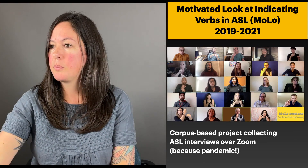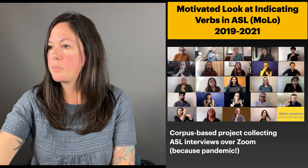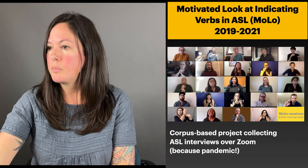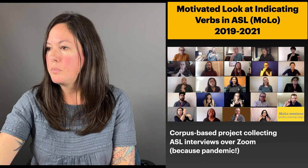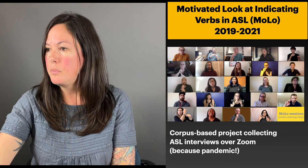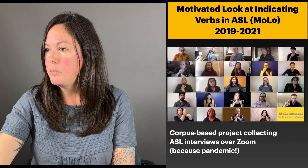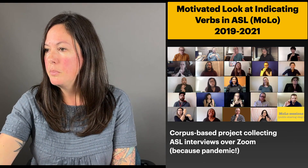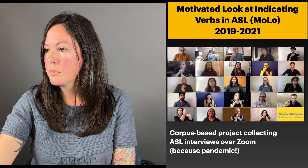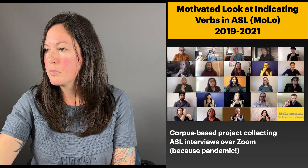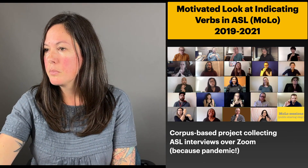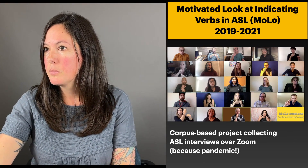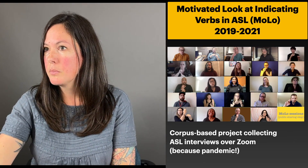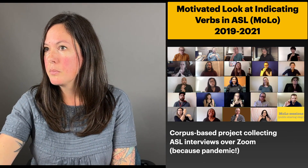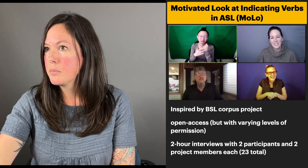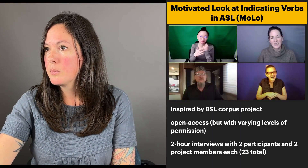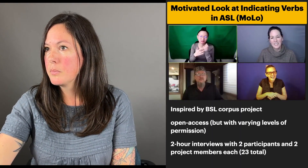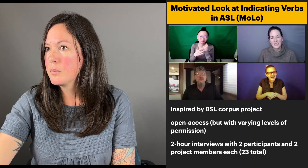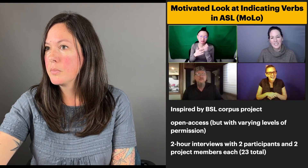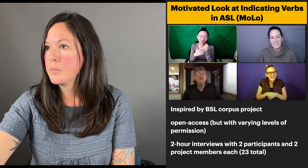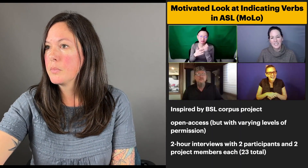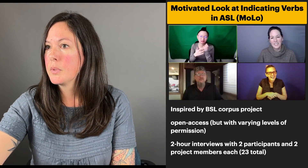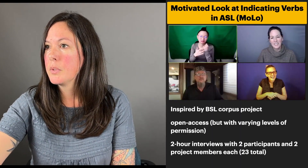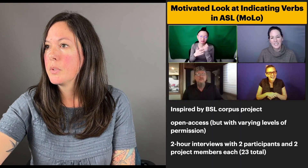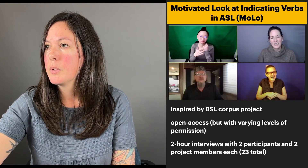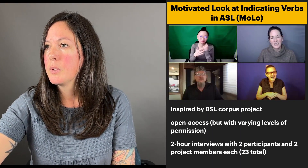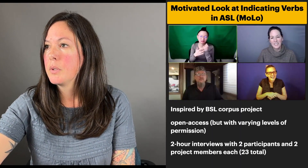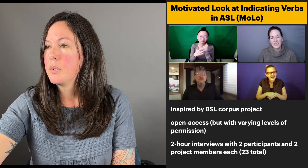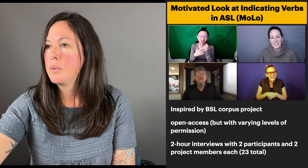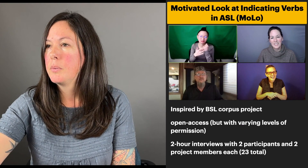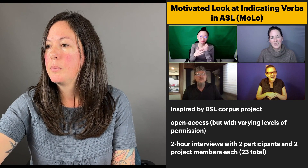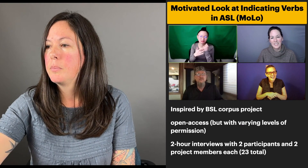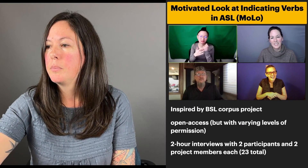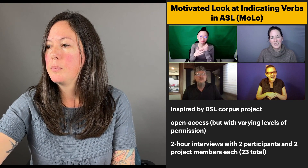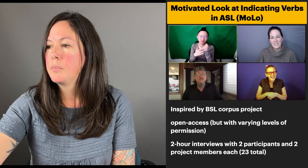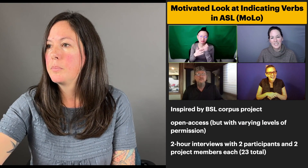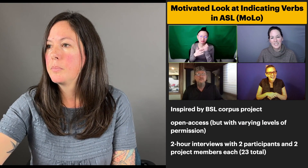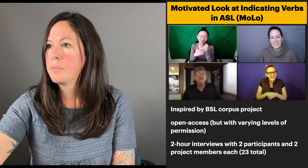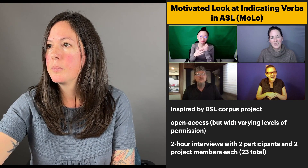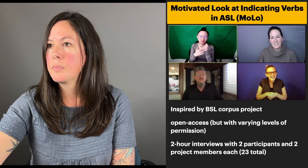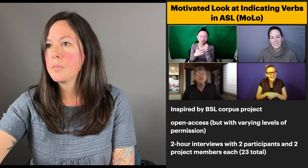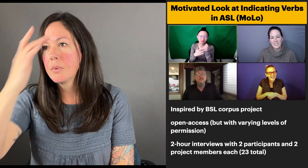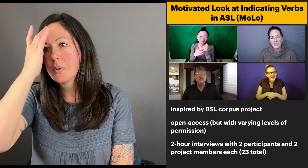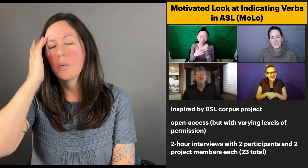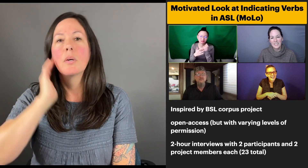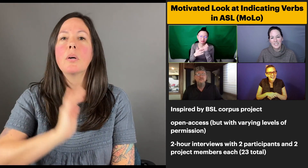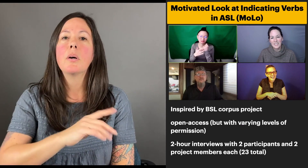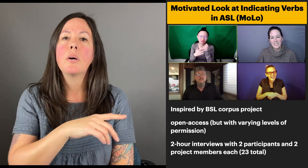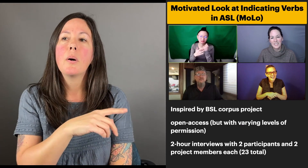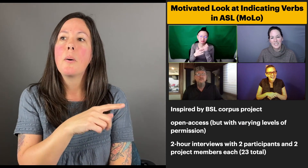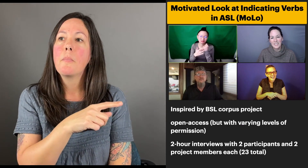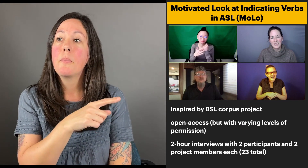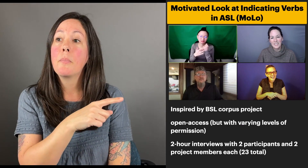this Grant so we quickly shift shifted to collecting data over